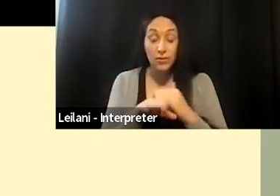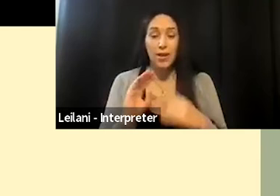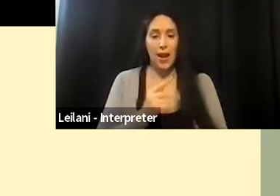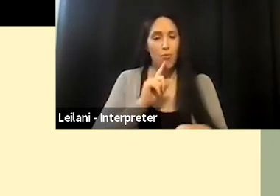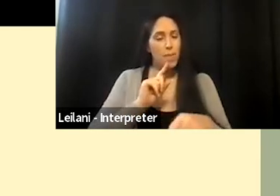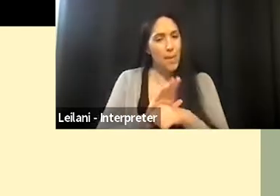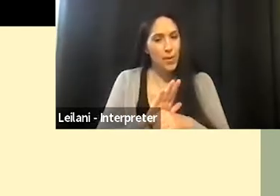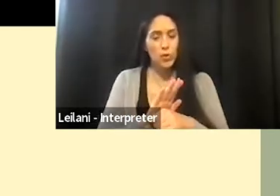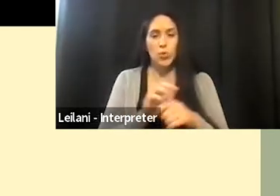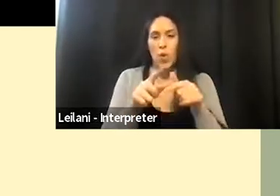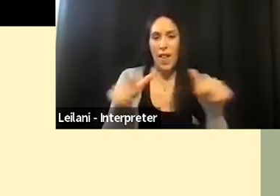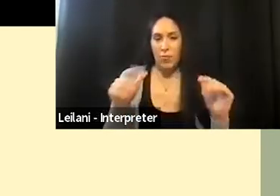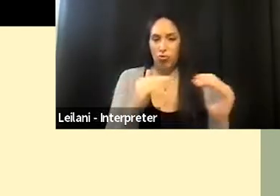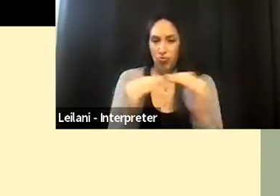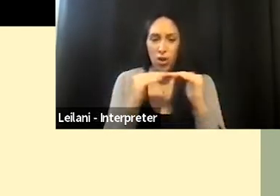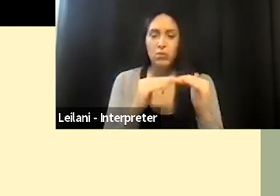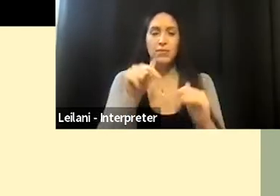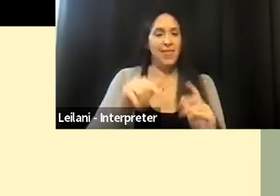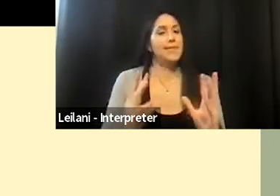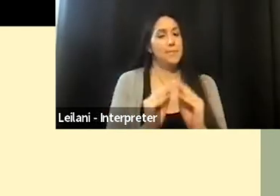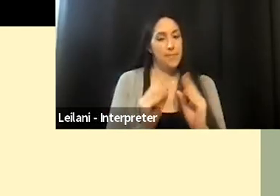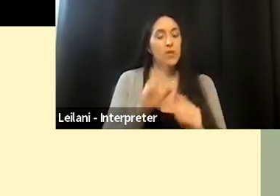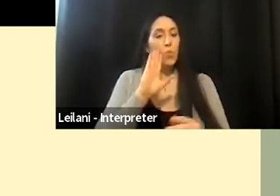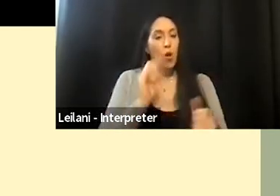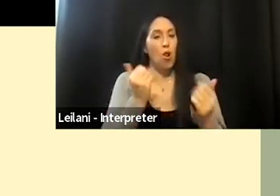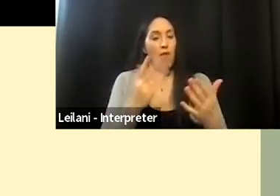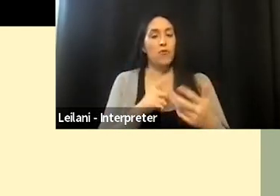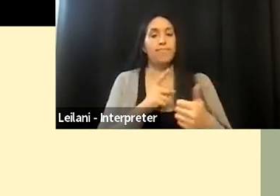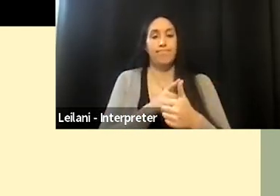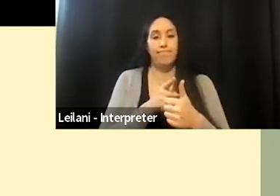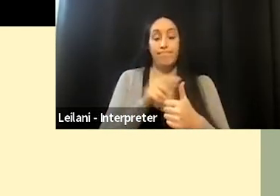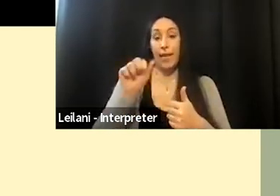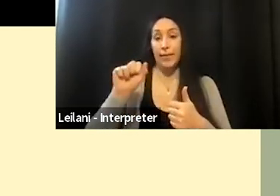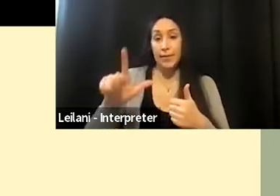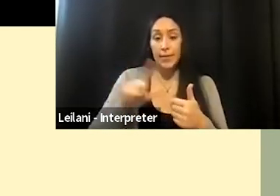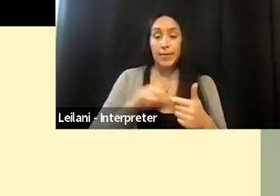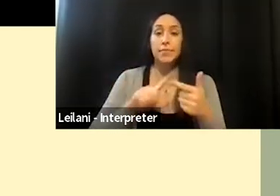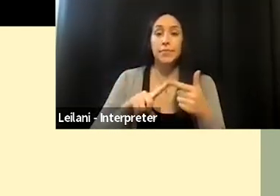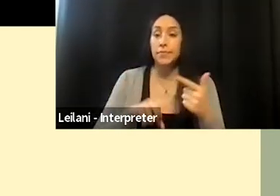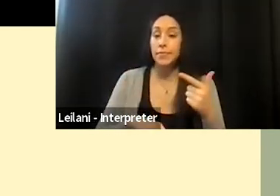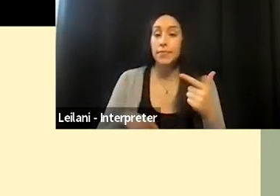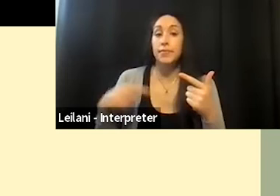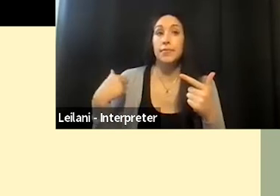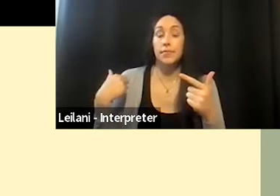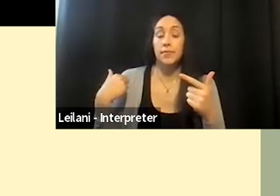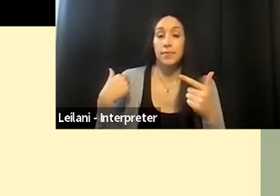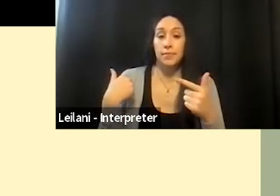this meeting, we will be offering American Sign Language. We will also be offering Haitian Creole,